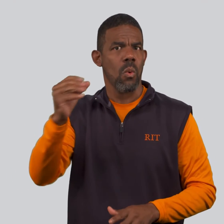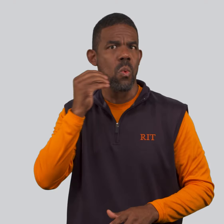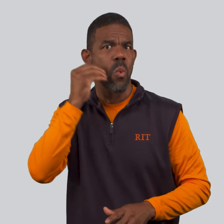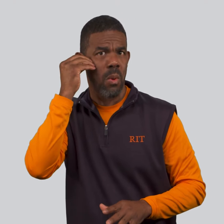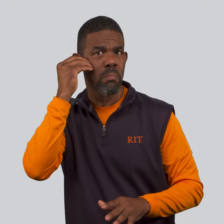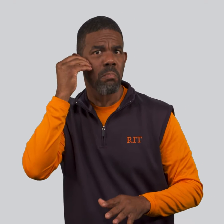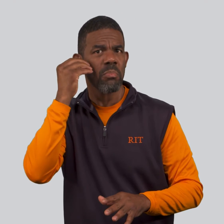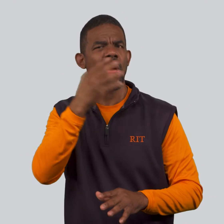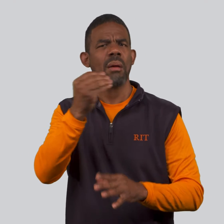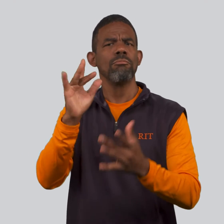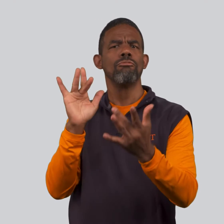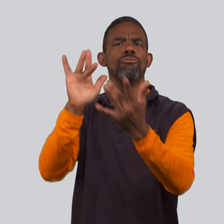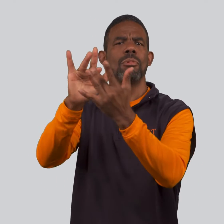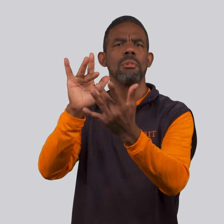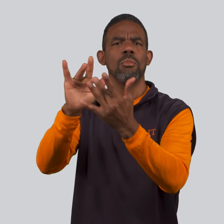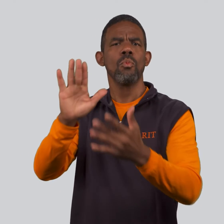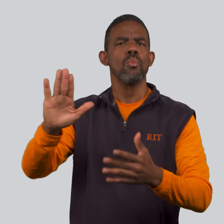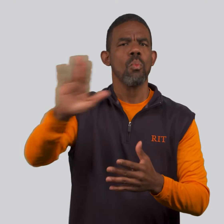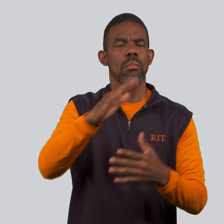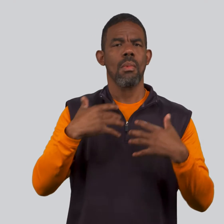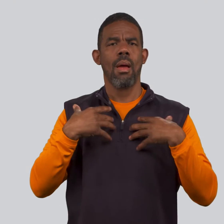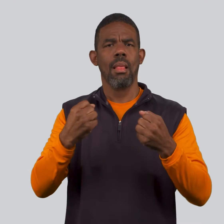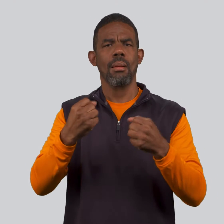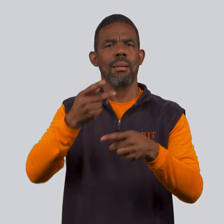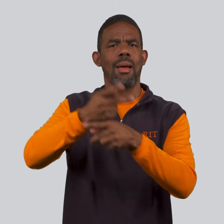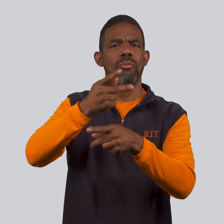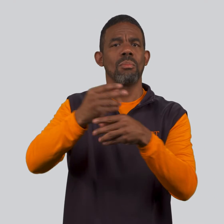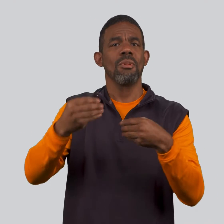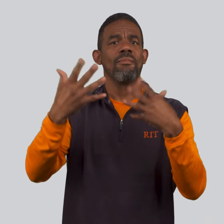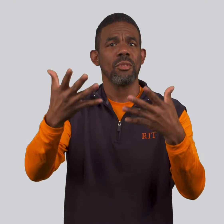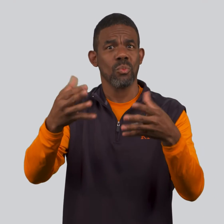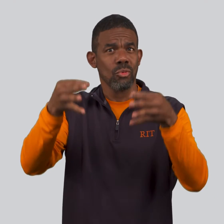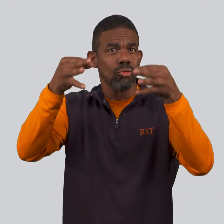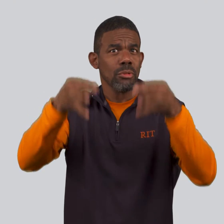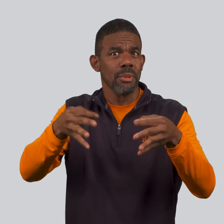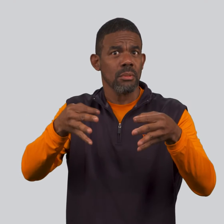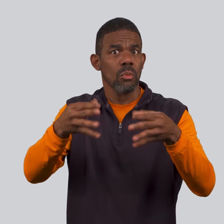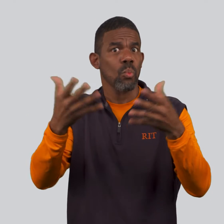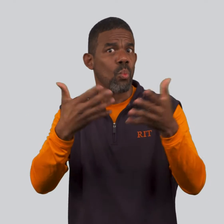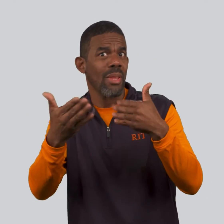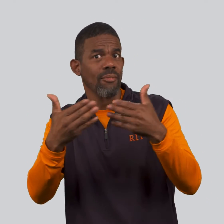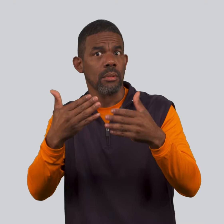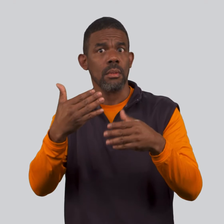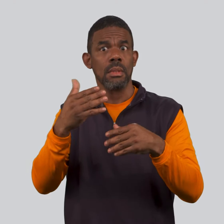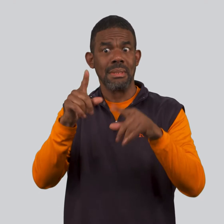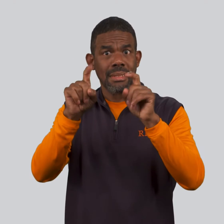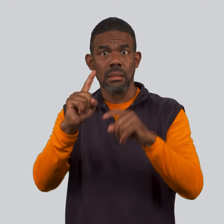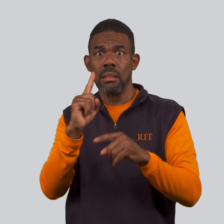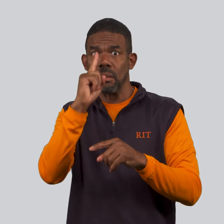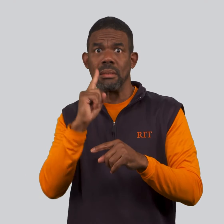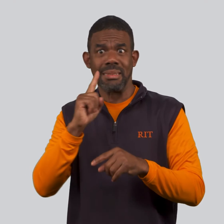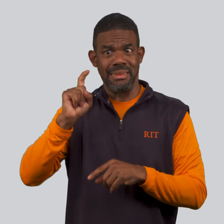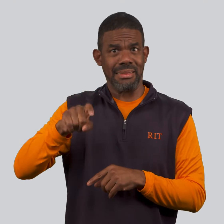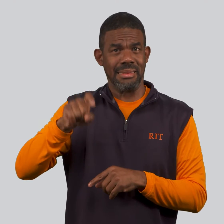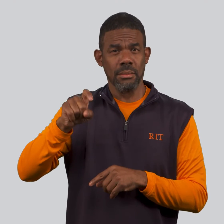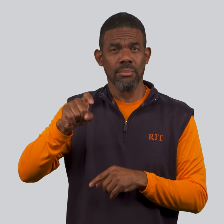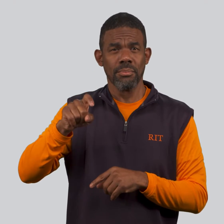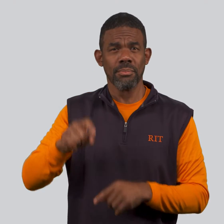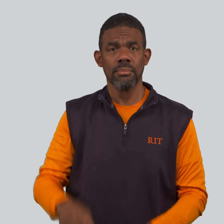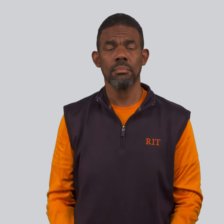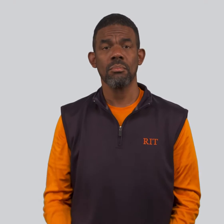and reach out to their health care provider to determine whether testing is needed.